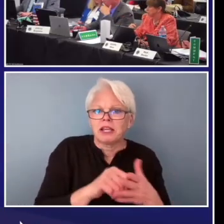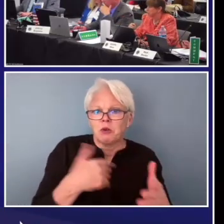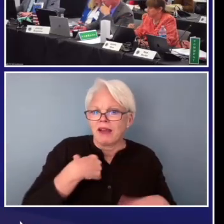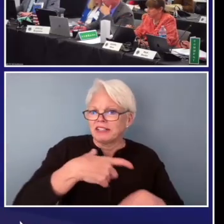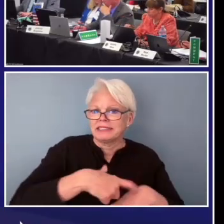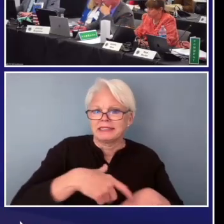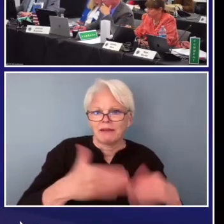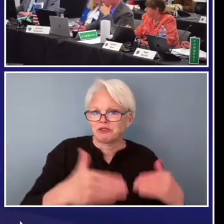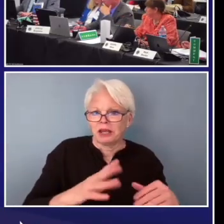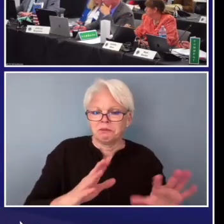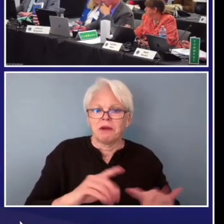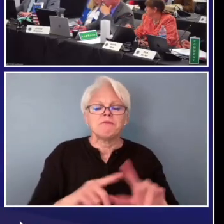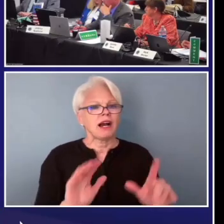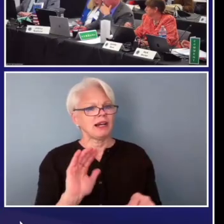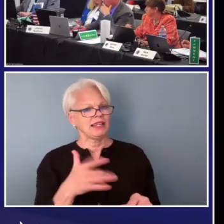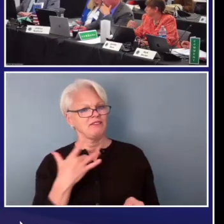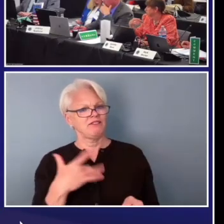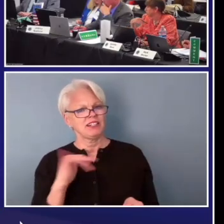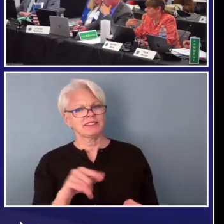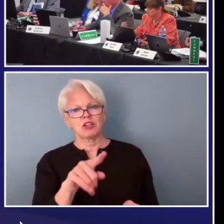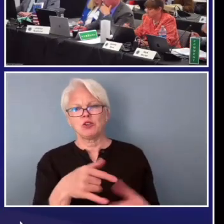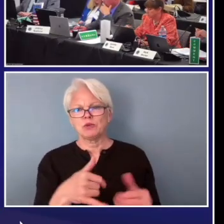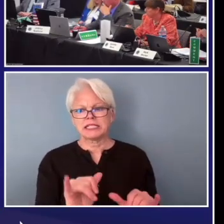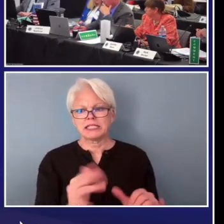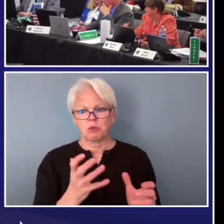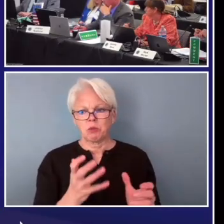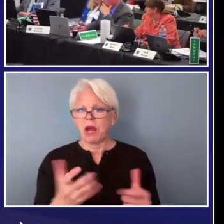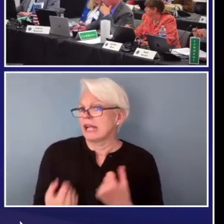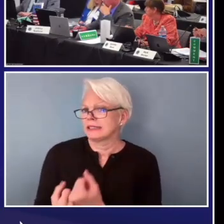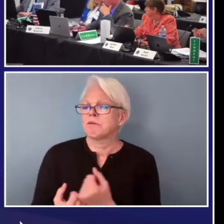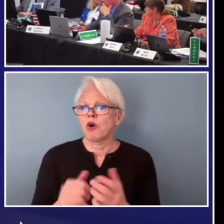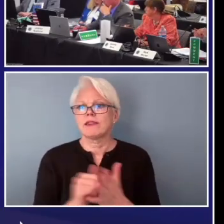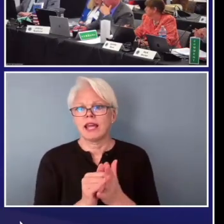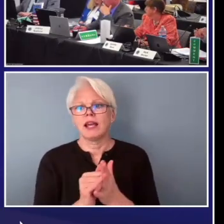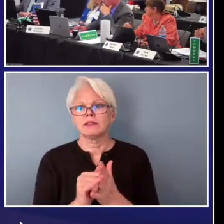does feel like you still want the, and I would support, the department still going through a process?